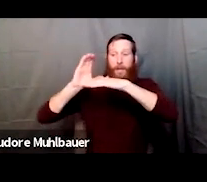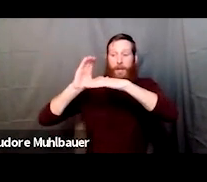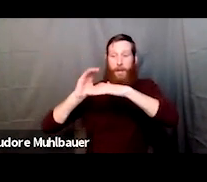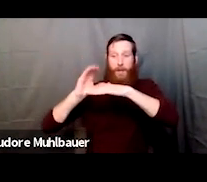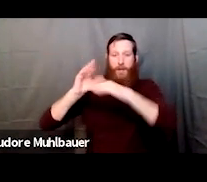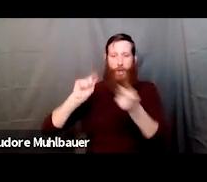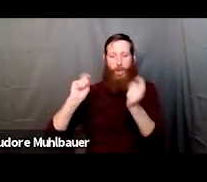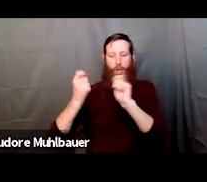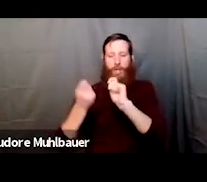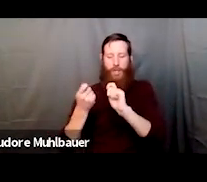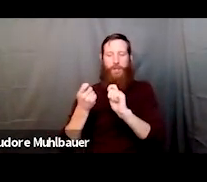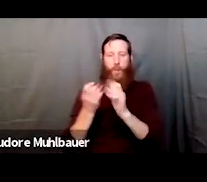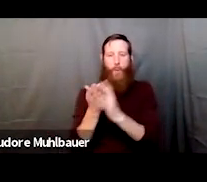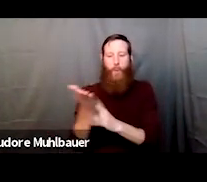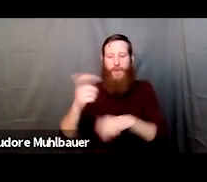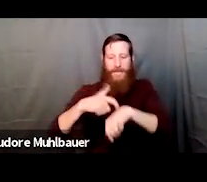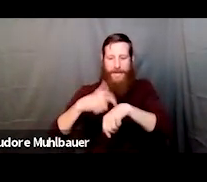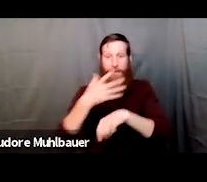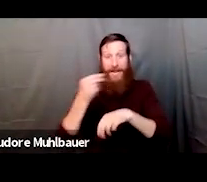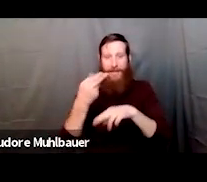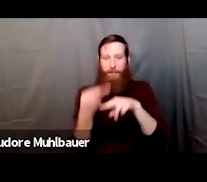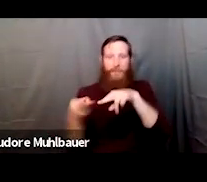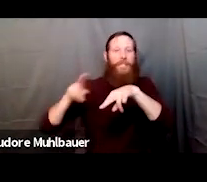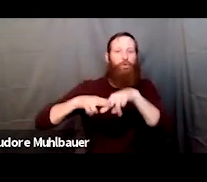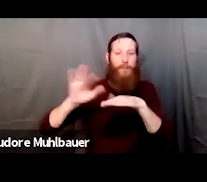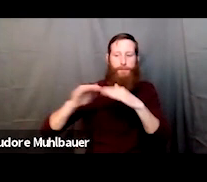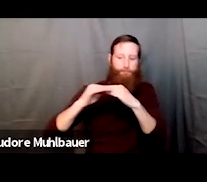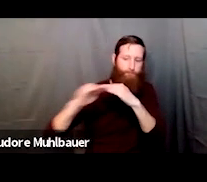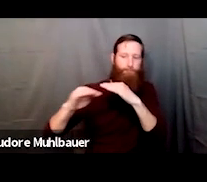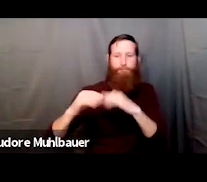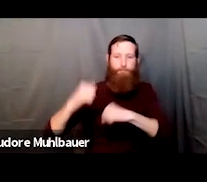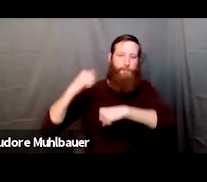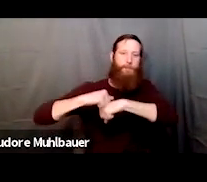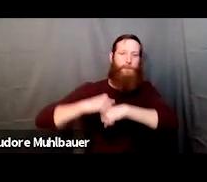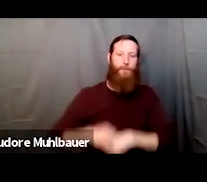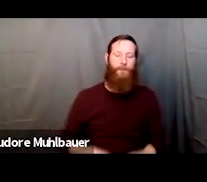in a way that increases stability. Perfect, thank you